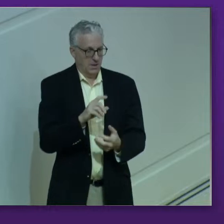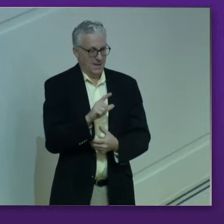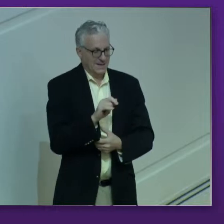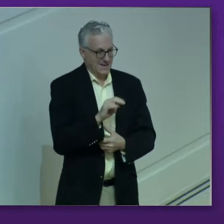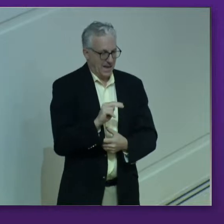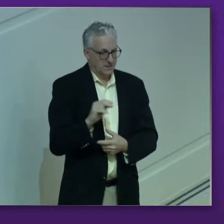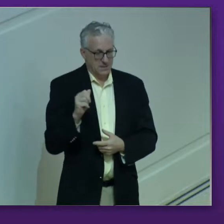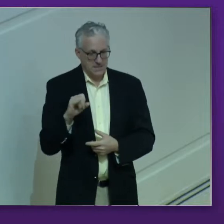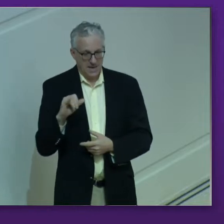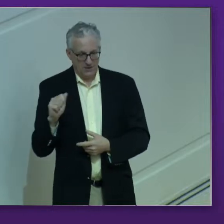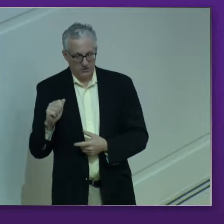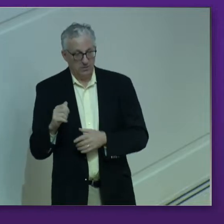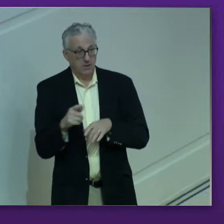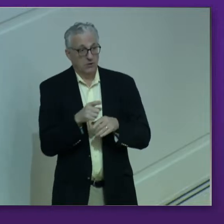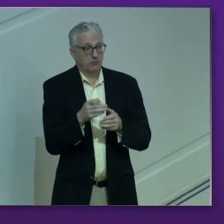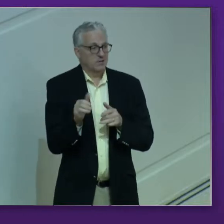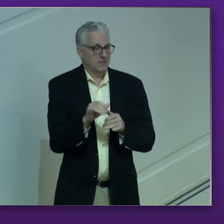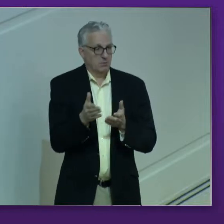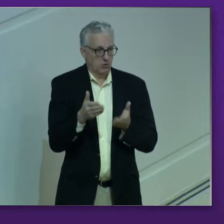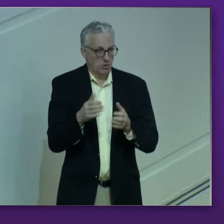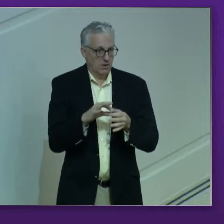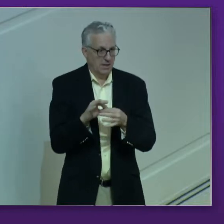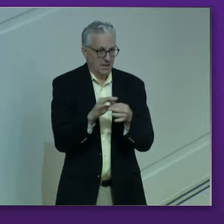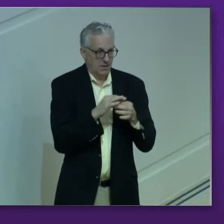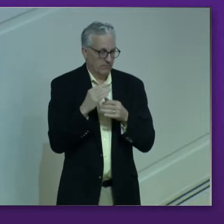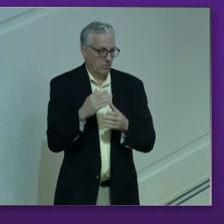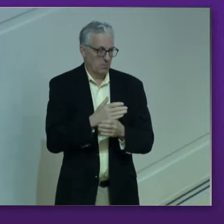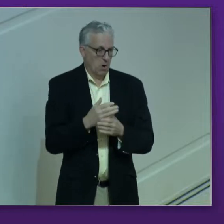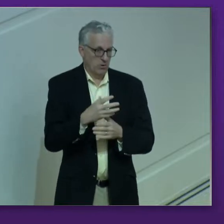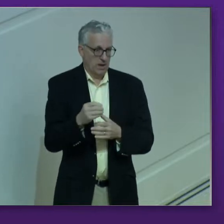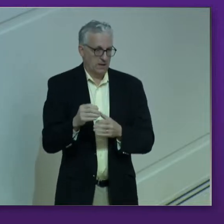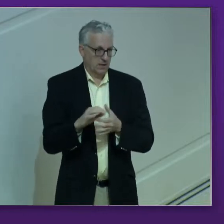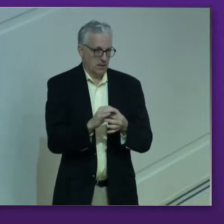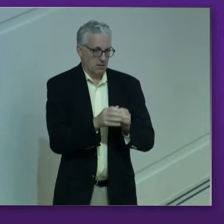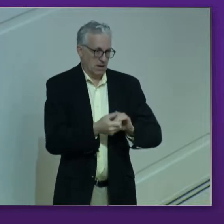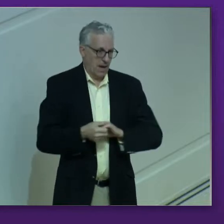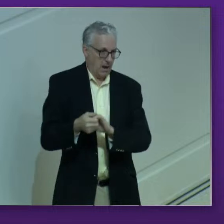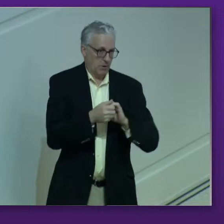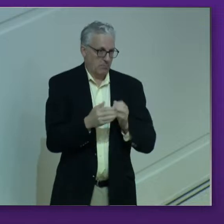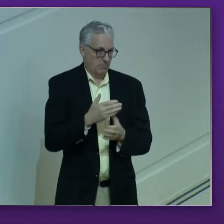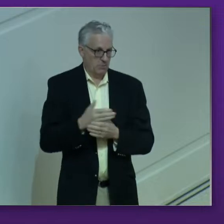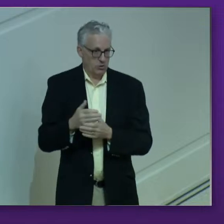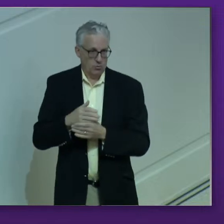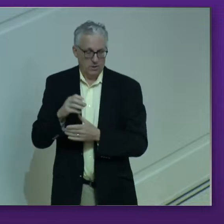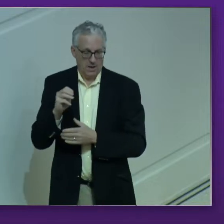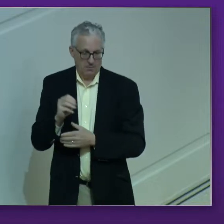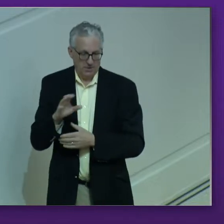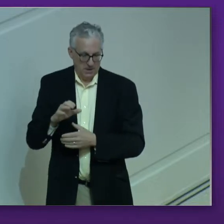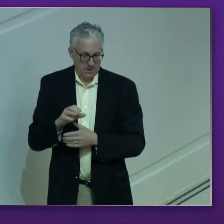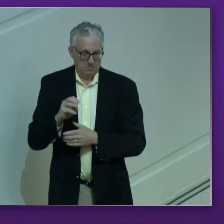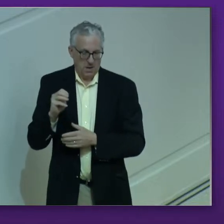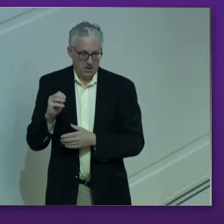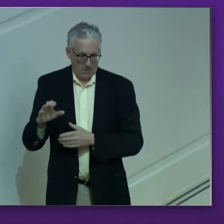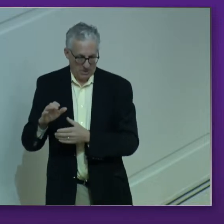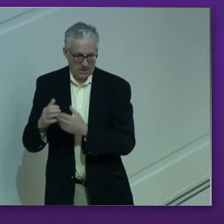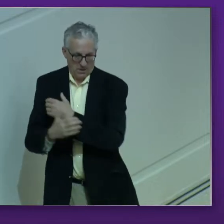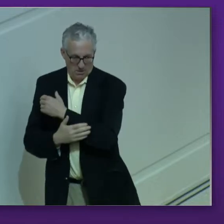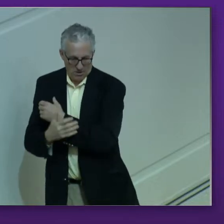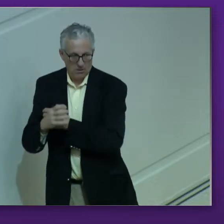INCLUDED SERVING AS A K-12 EDUCATOR SPECIALIZING IN SUPPORTING STUDENTS WITH DISABILITIES AND EMERGING MULTI